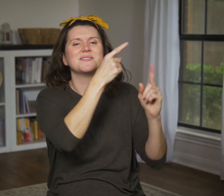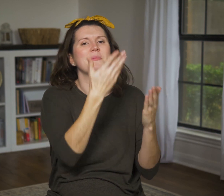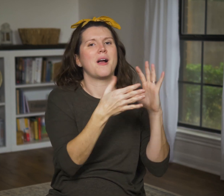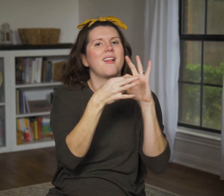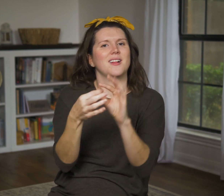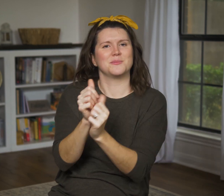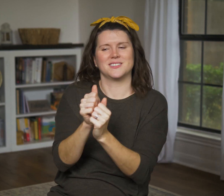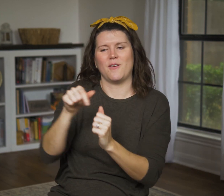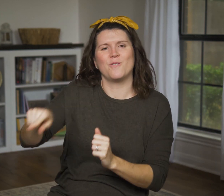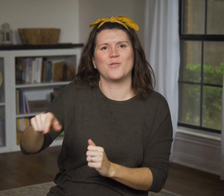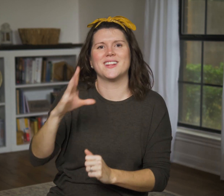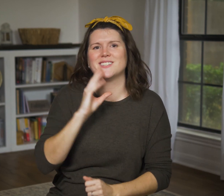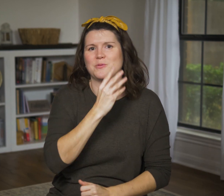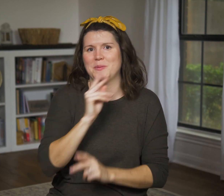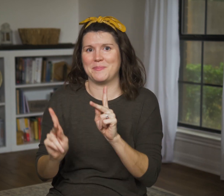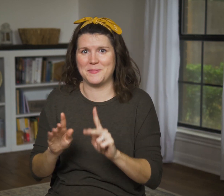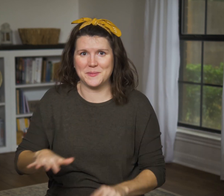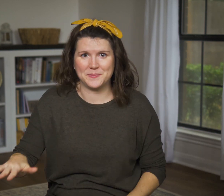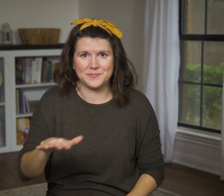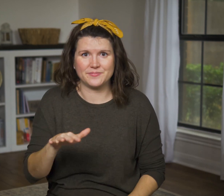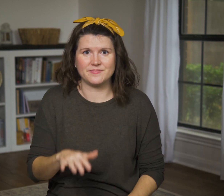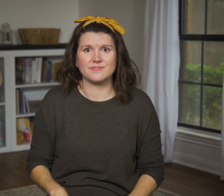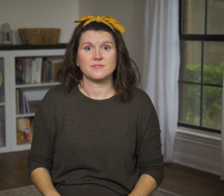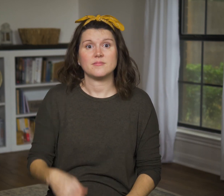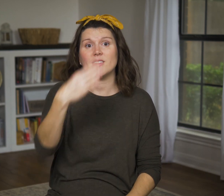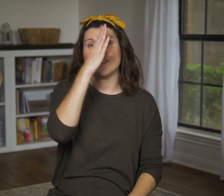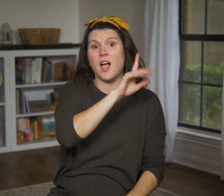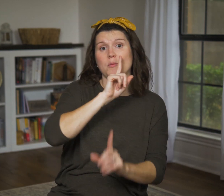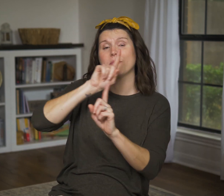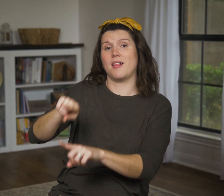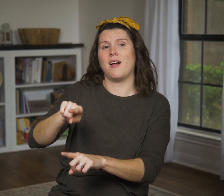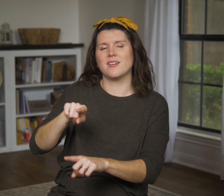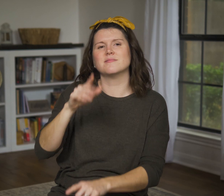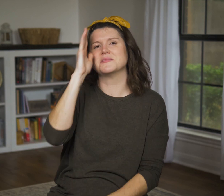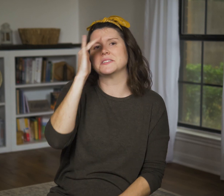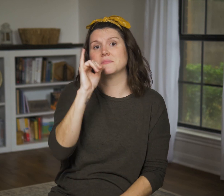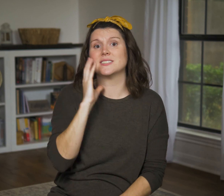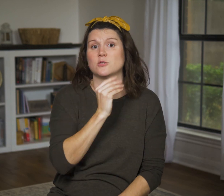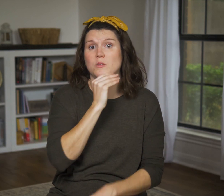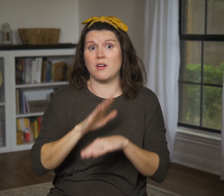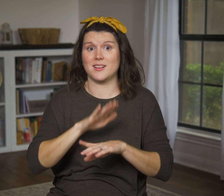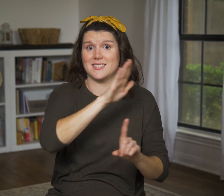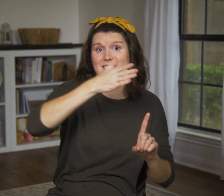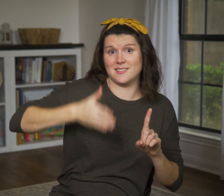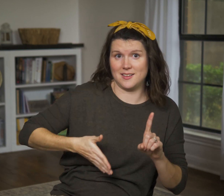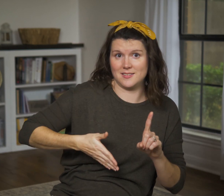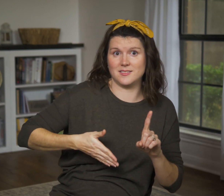has aligned Himself with the Israelites. God’s reply suggests that Israel is on His side